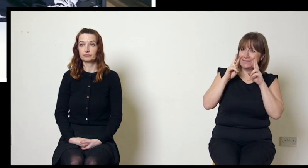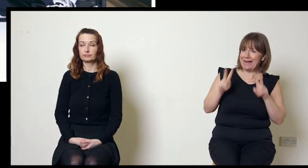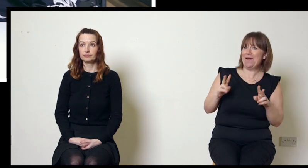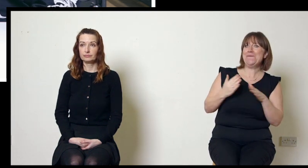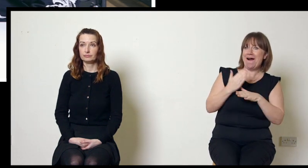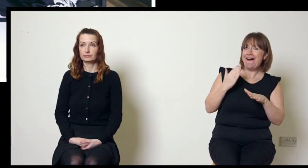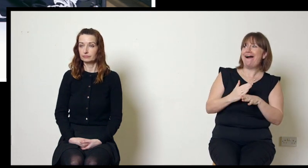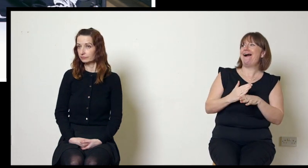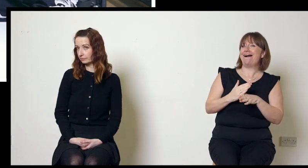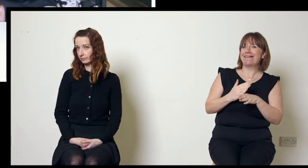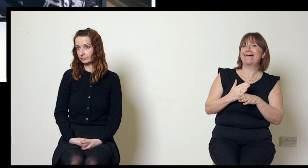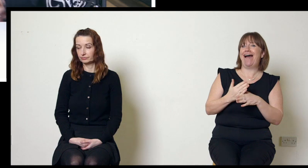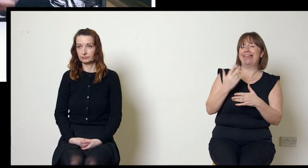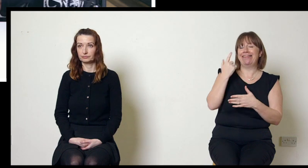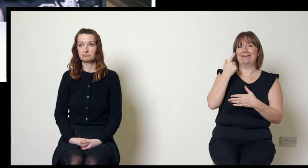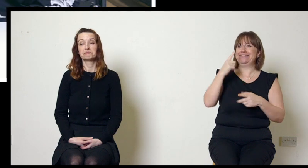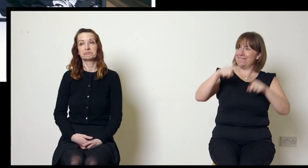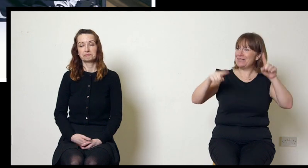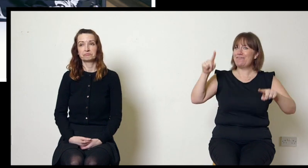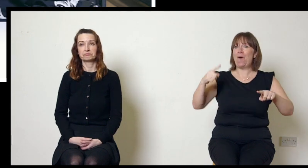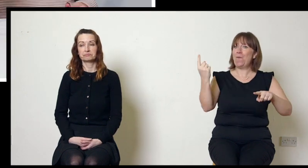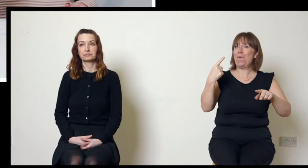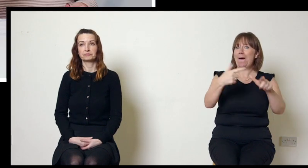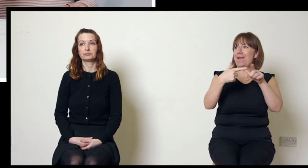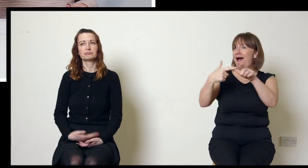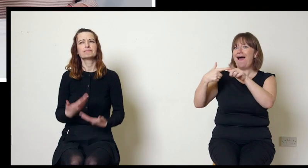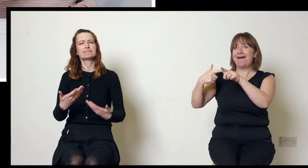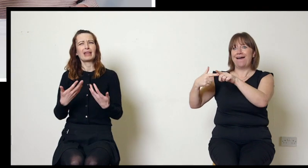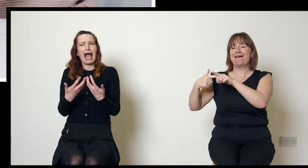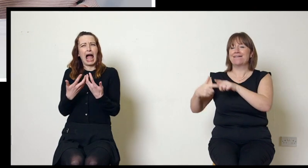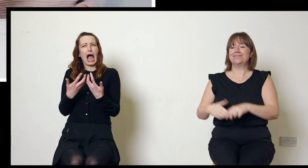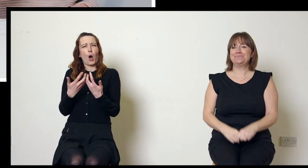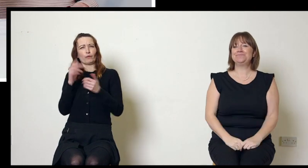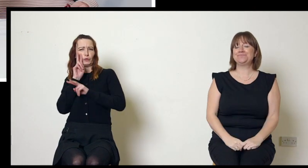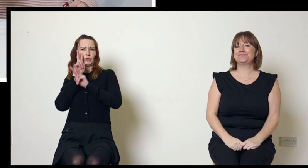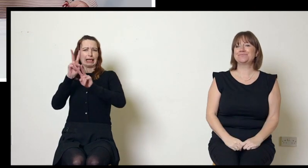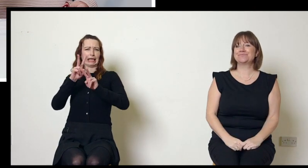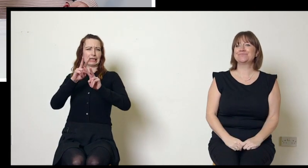We've really diversified I think who's applying to us now for commissions. How have you seen it diversify?